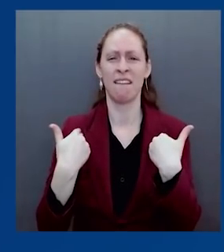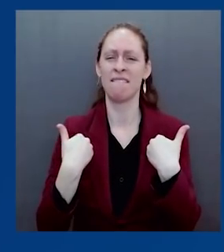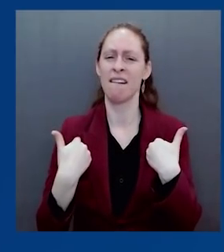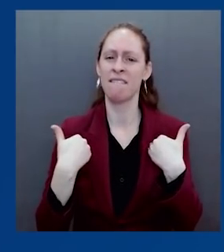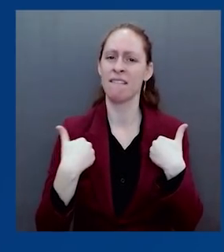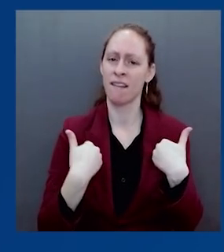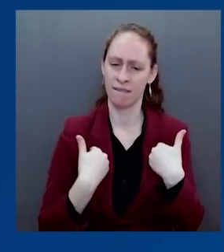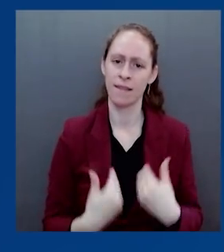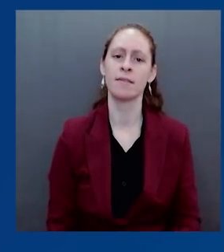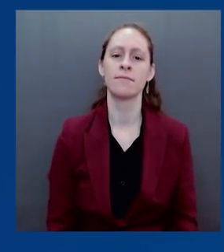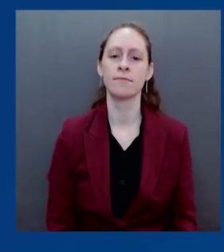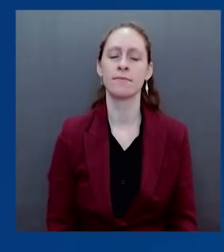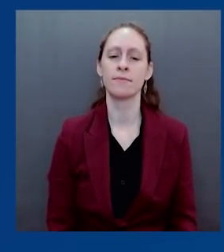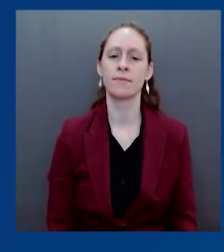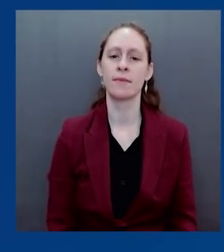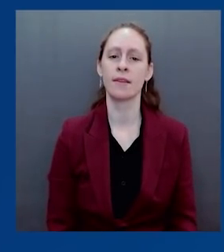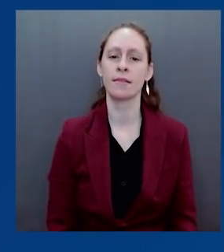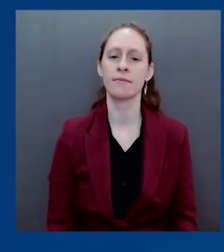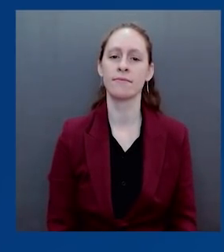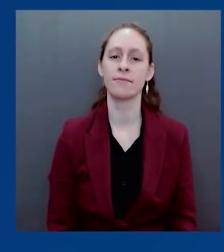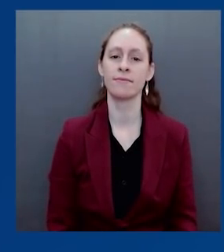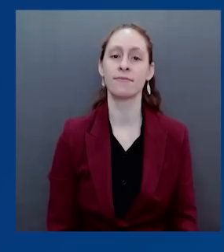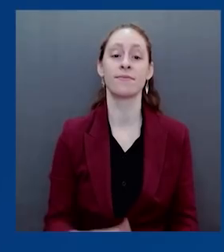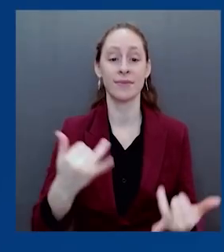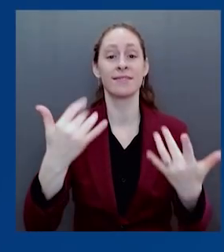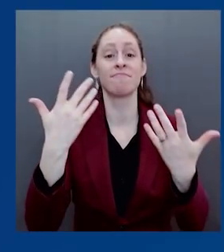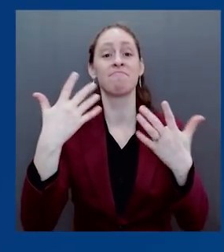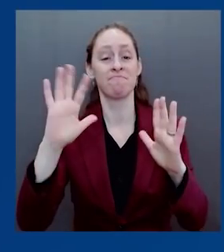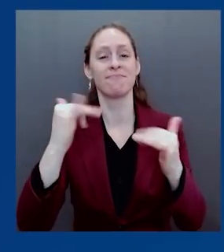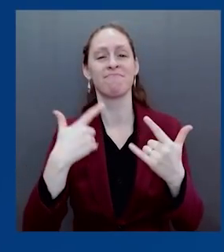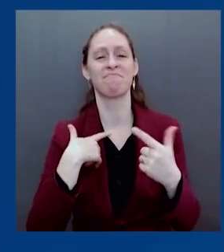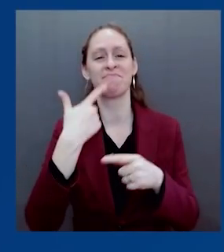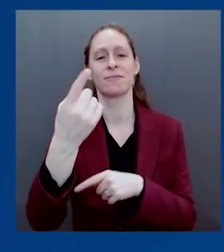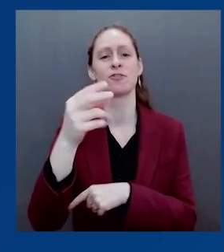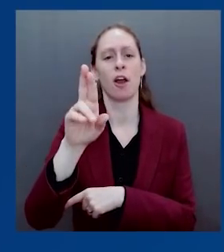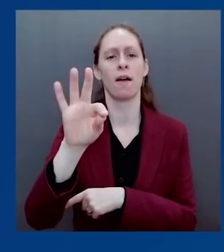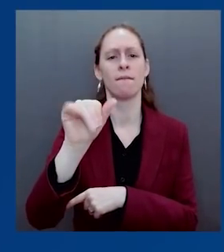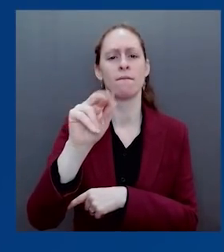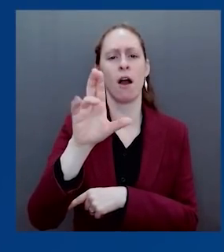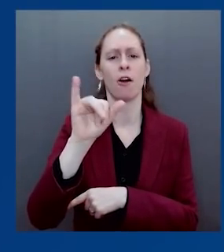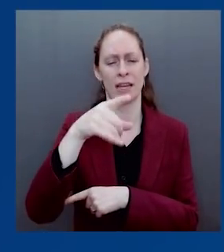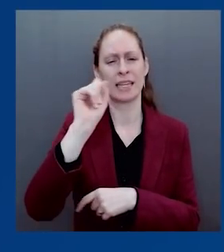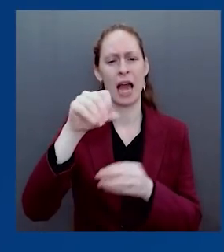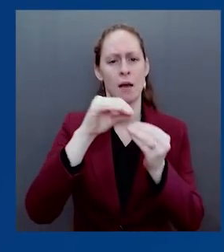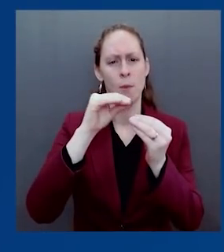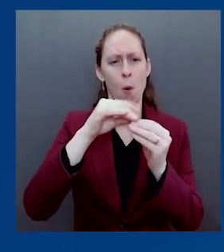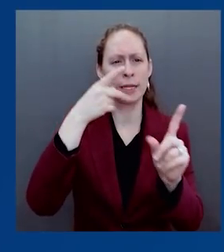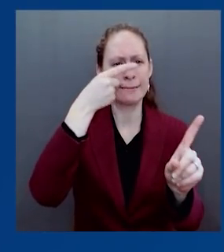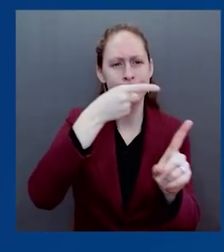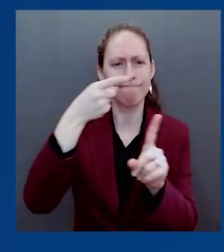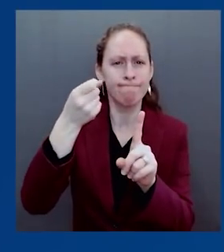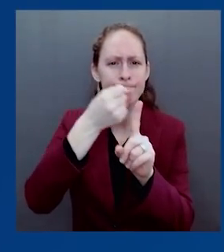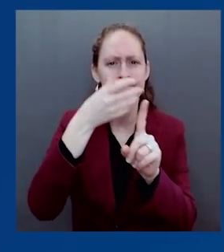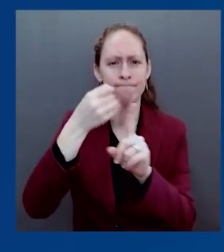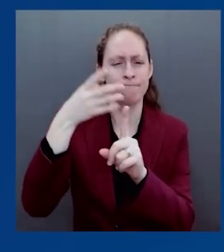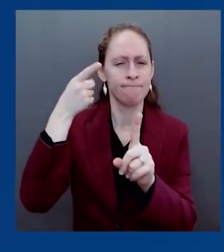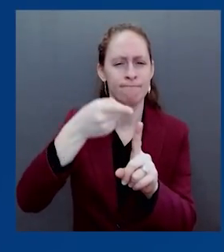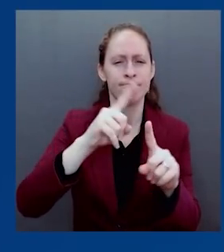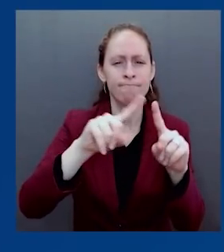With that, I'll turn it over to Dr. Fauci to talk about each of these treatments and important research into future antivirals.